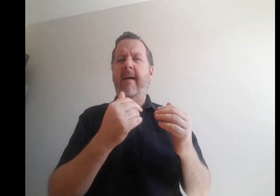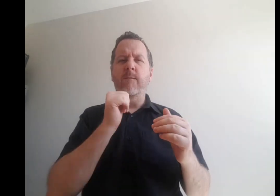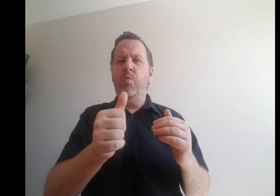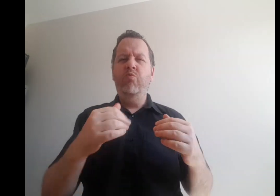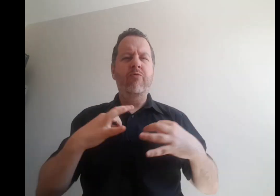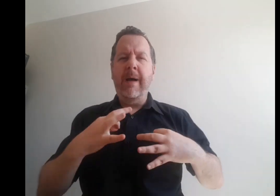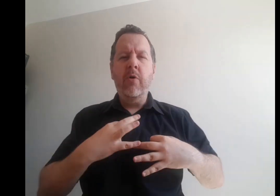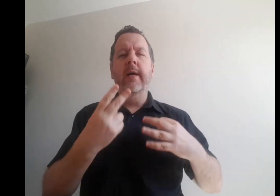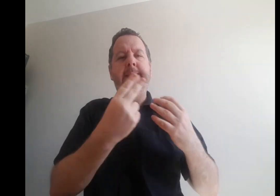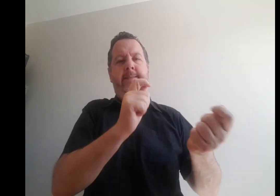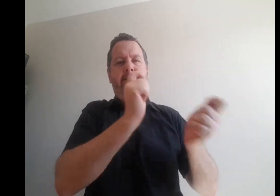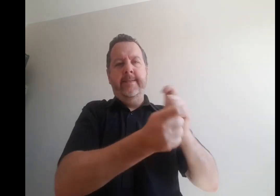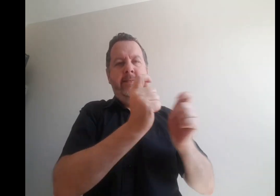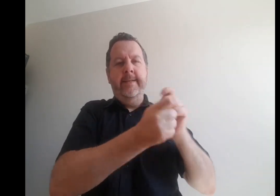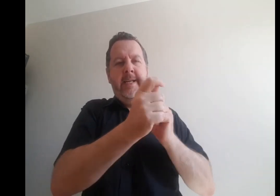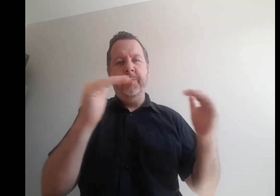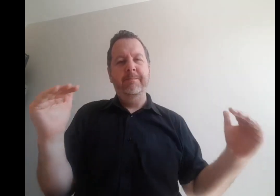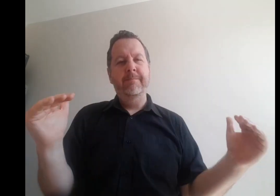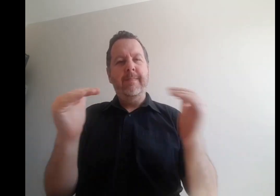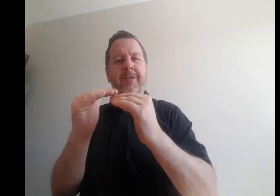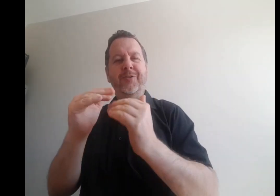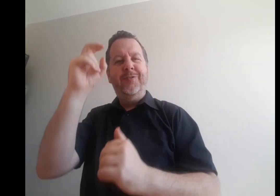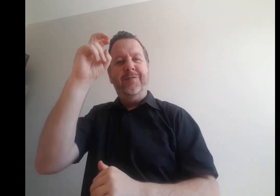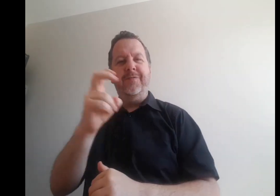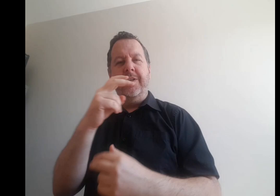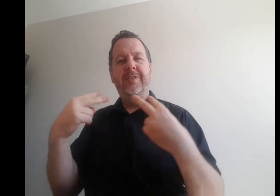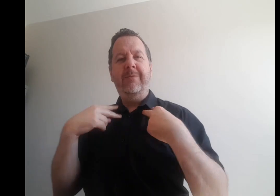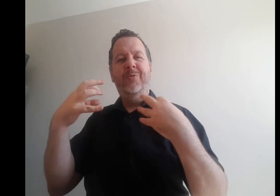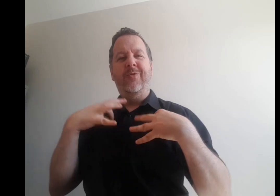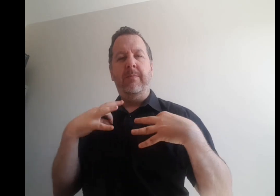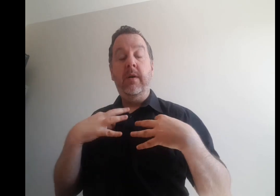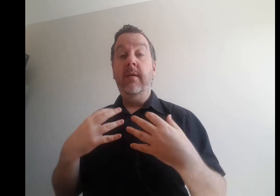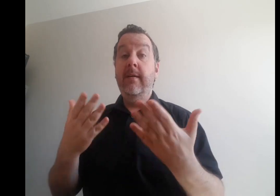and he saw a need to change it to fit the structures of the French language.